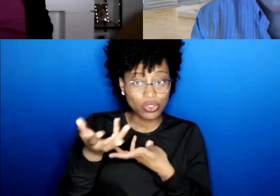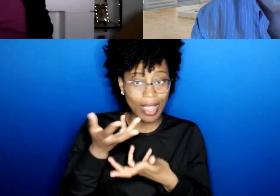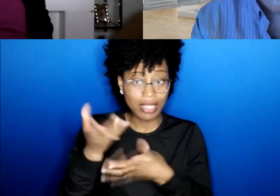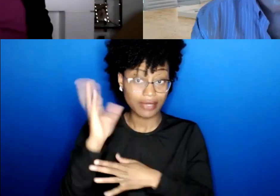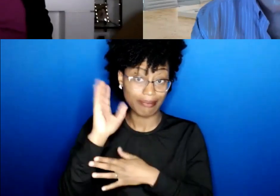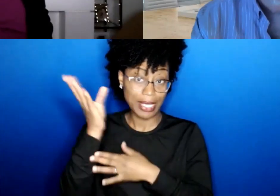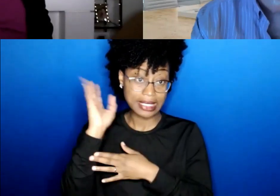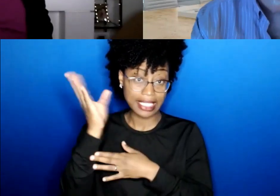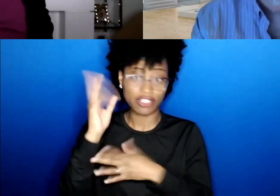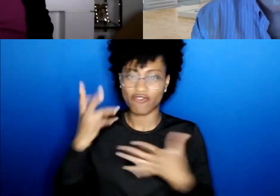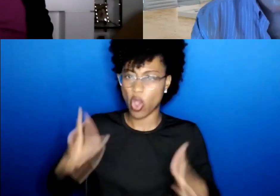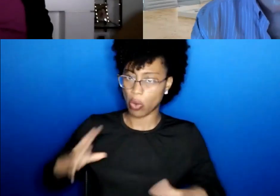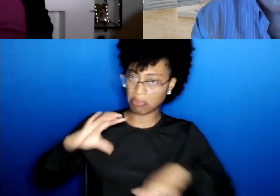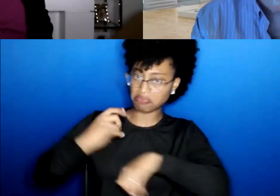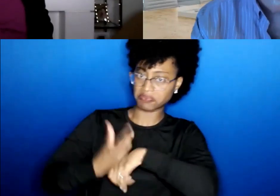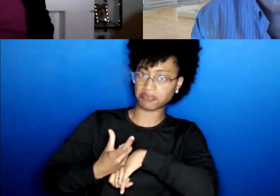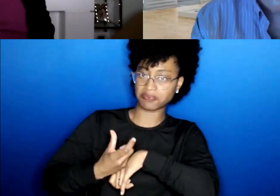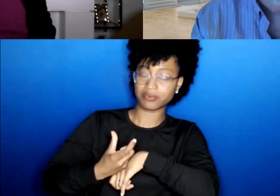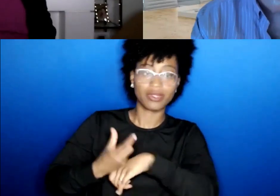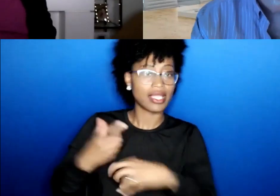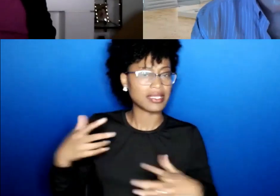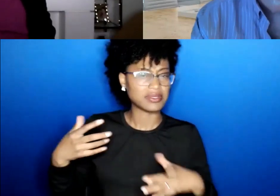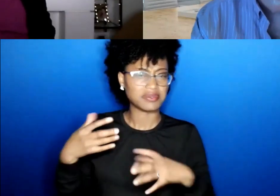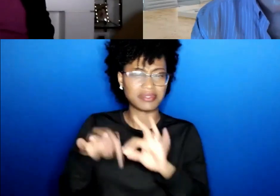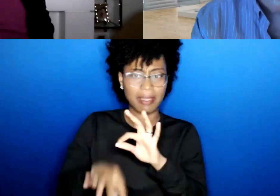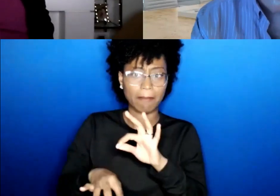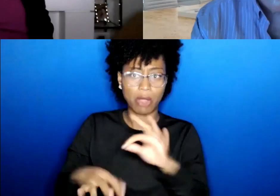you have created, 06:26:34 as simple, if not simpler, and much